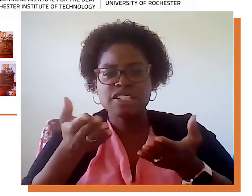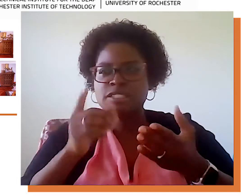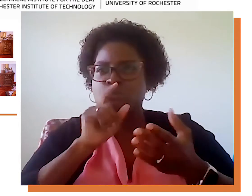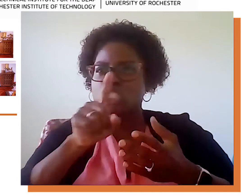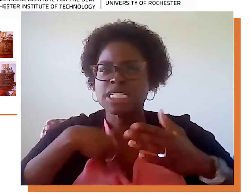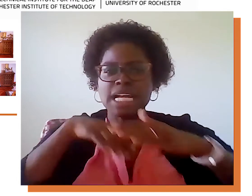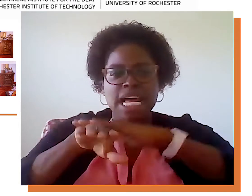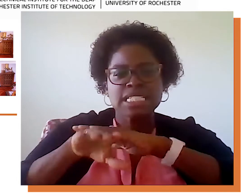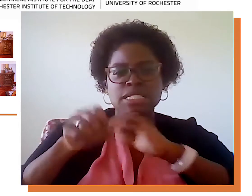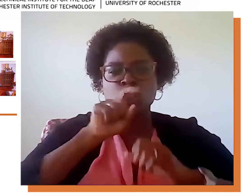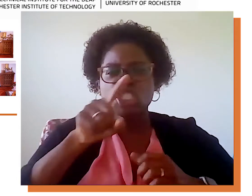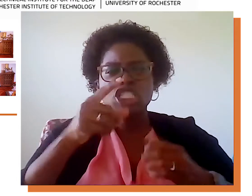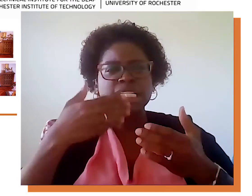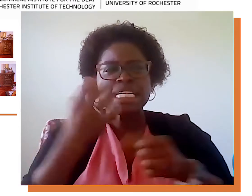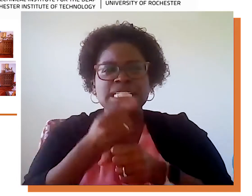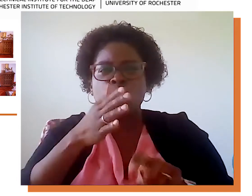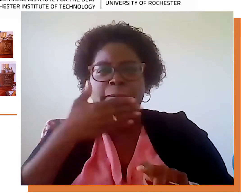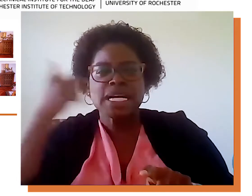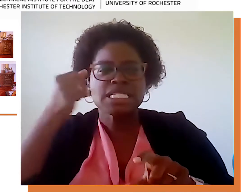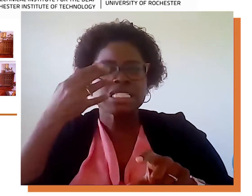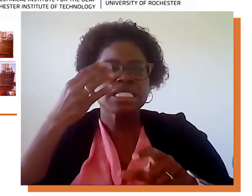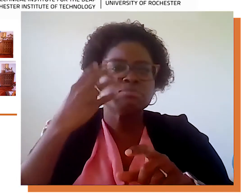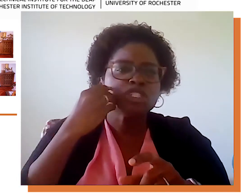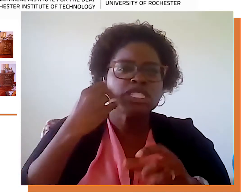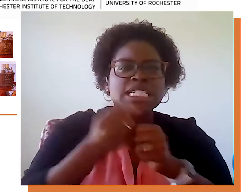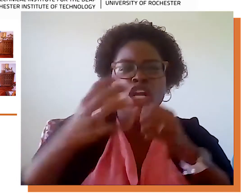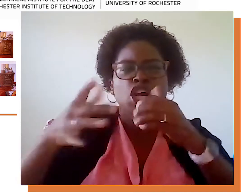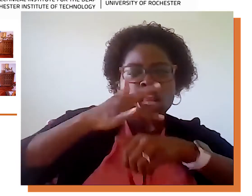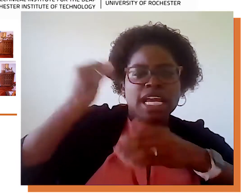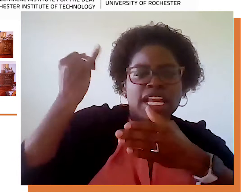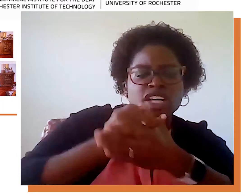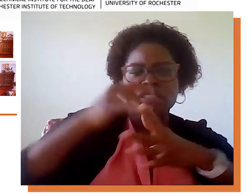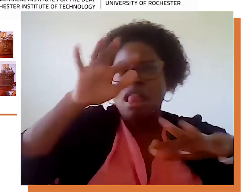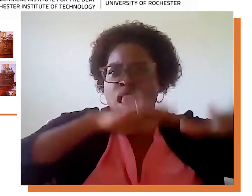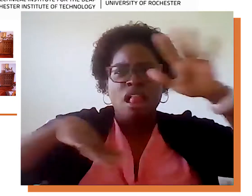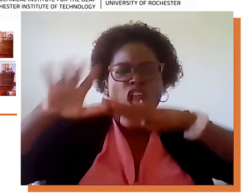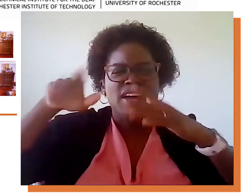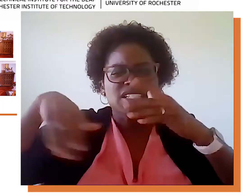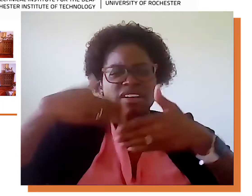I can't imagine sending my child to a program where she's going to be experiencing access